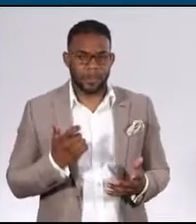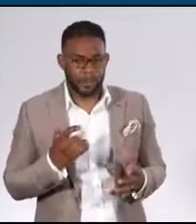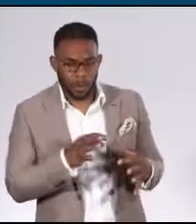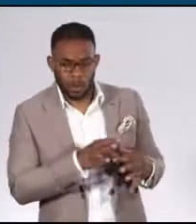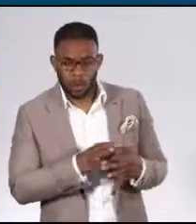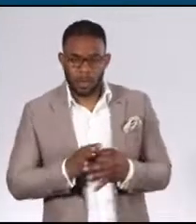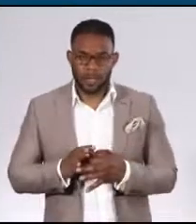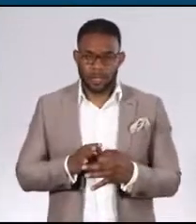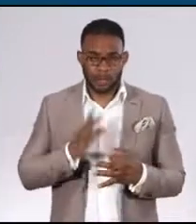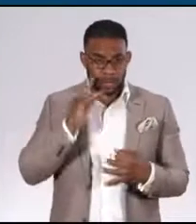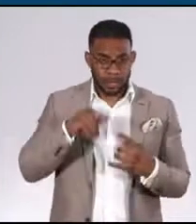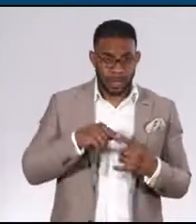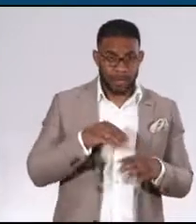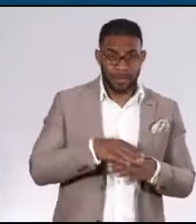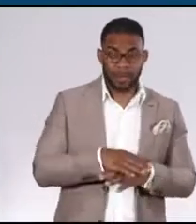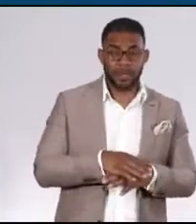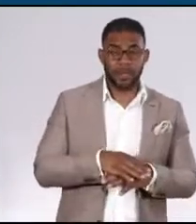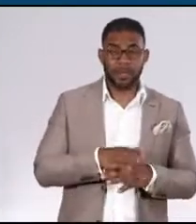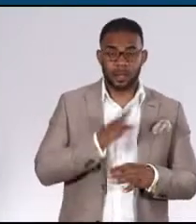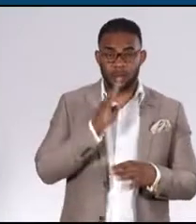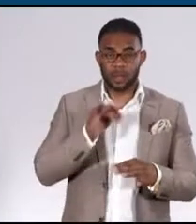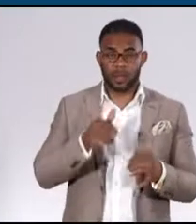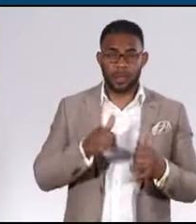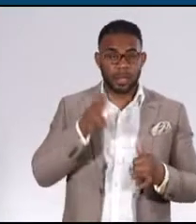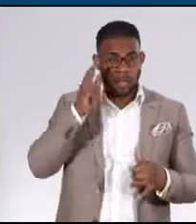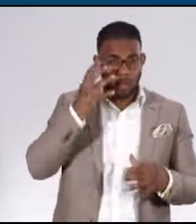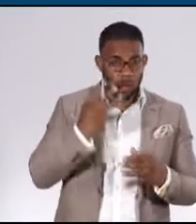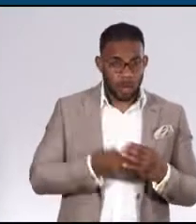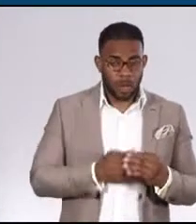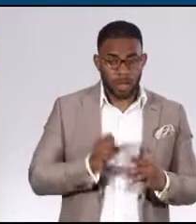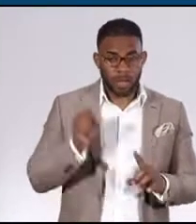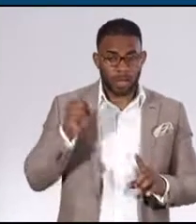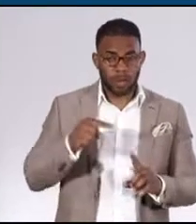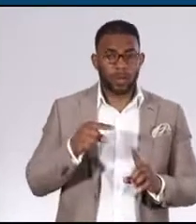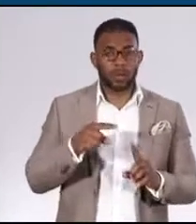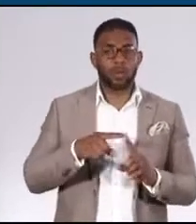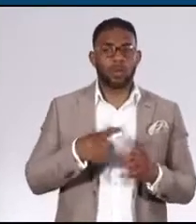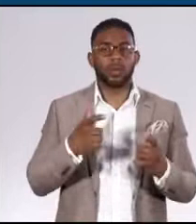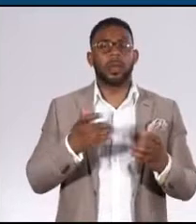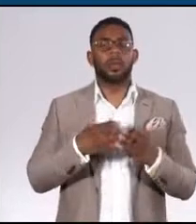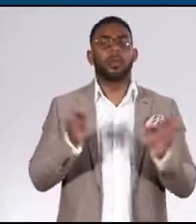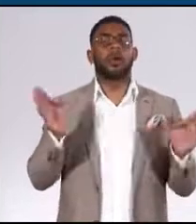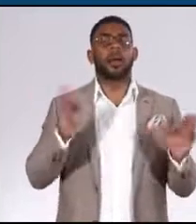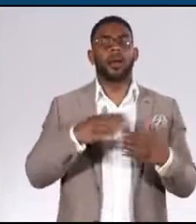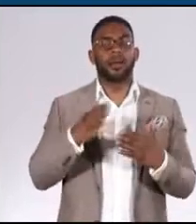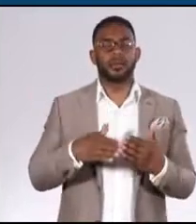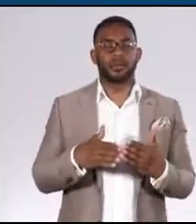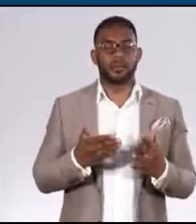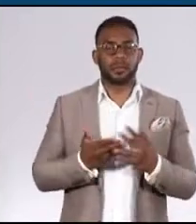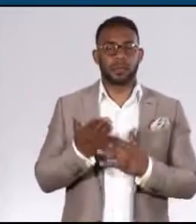We think, in fact, that the direct mechanisms to which hearing loss can contribute to is much broader outcomes, namely, through things like cognitive load.